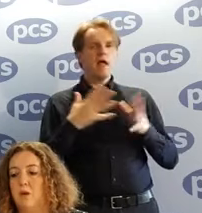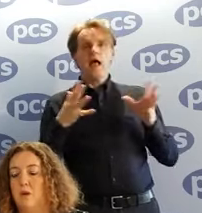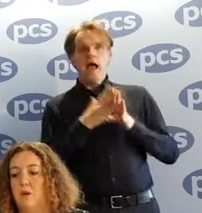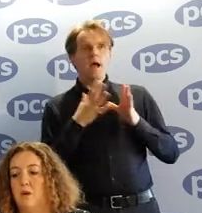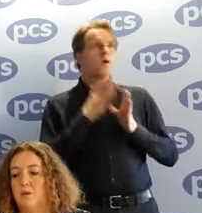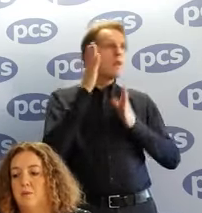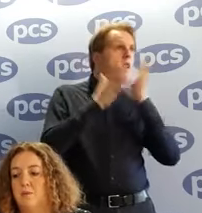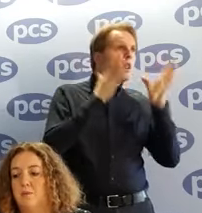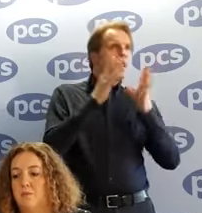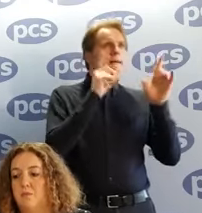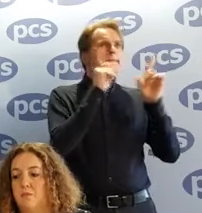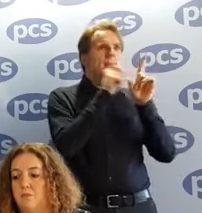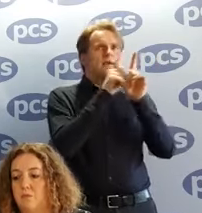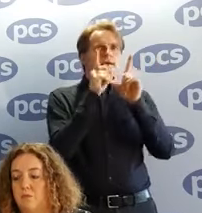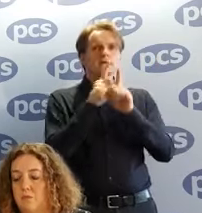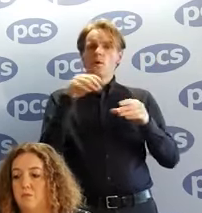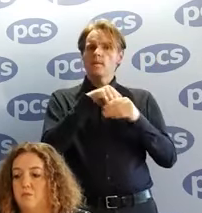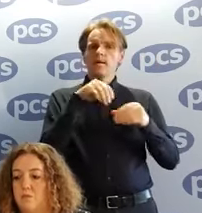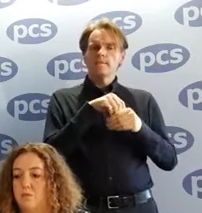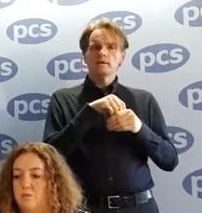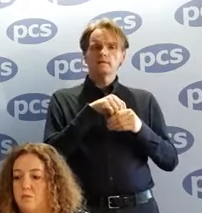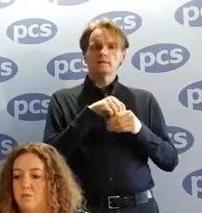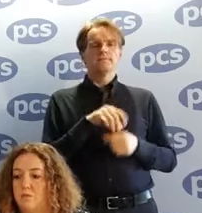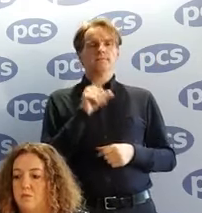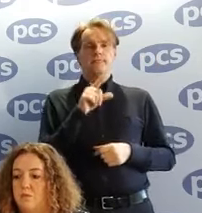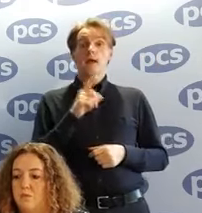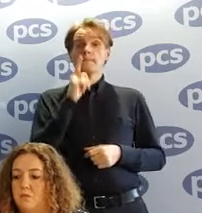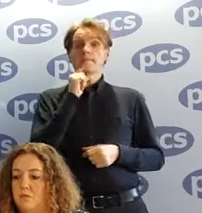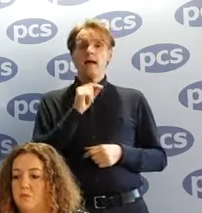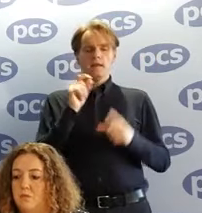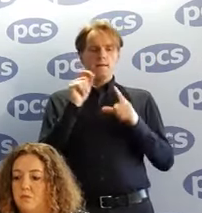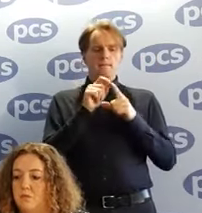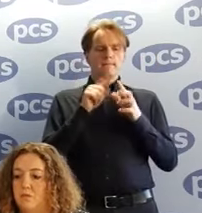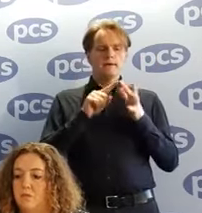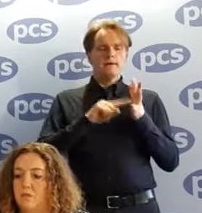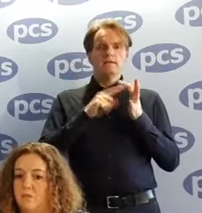well? But then Peter from DWP has asked how we're going to get the vote out in